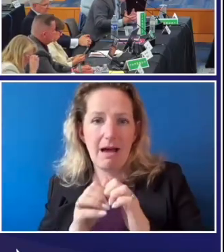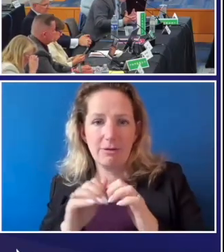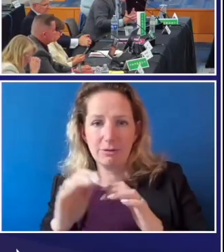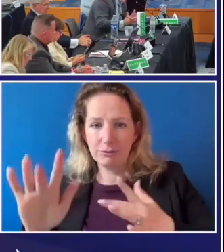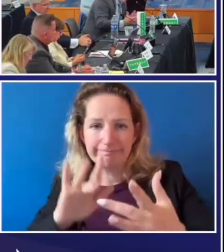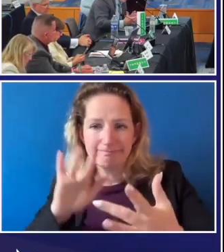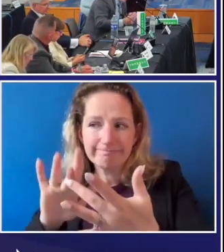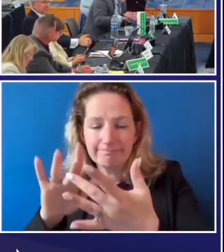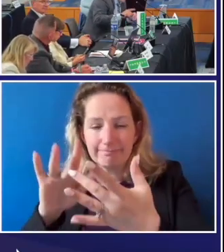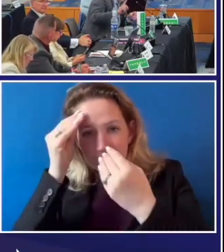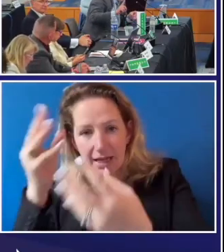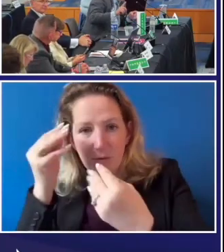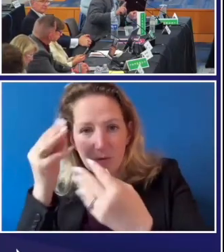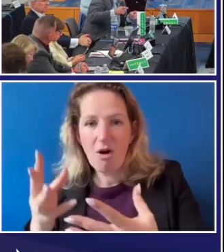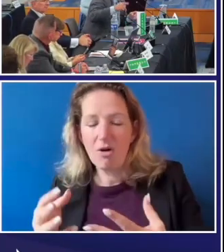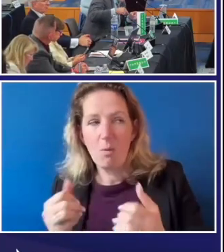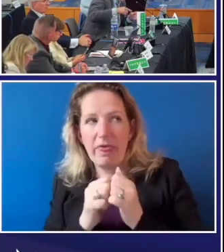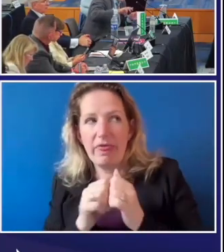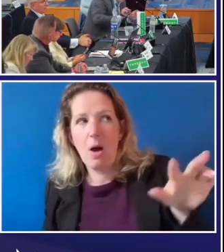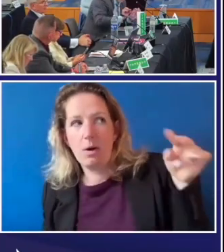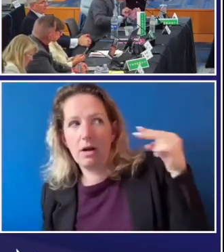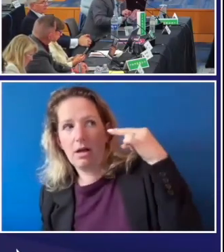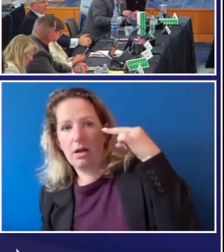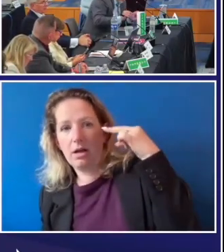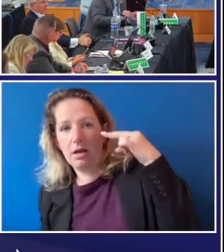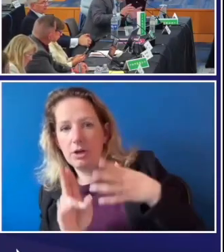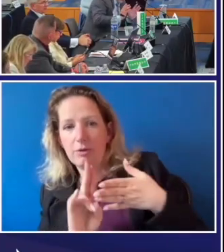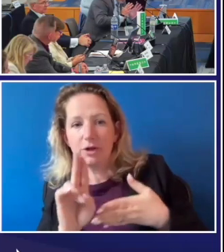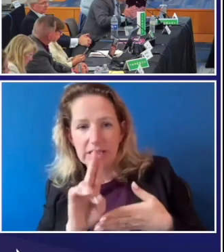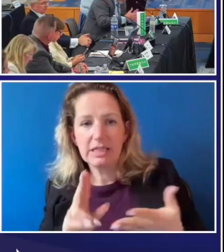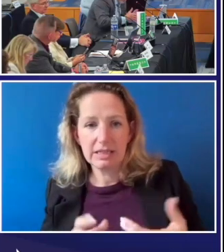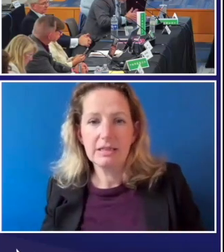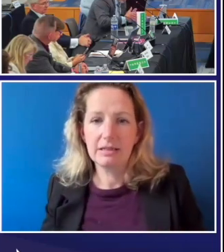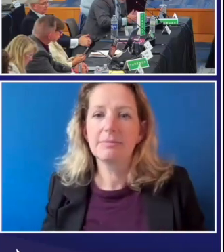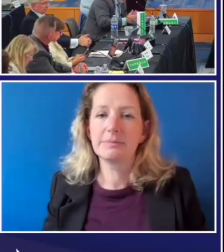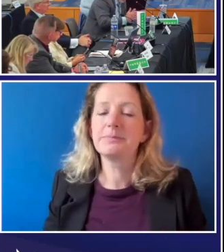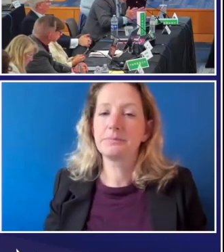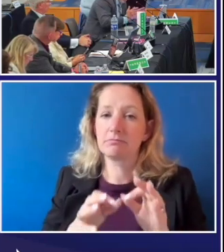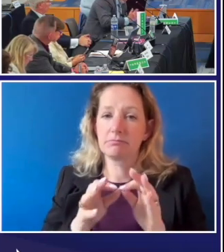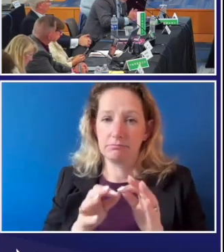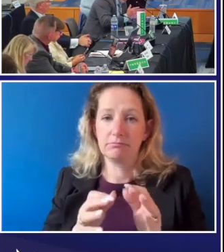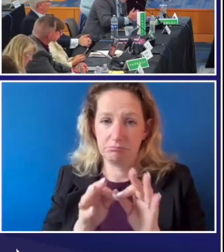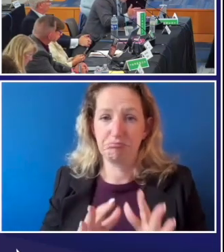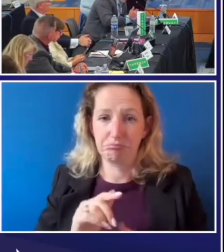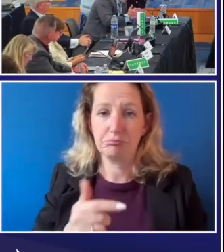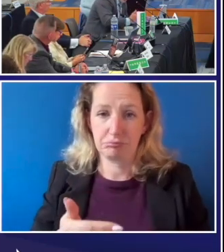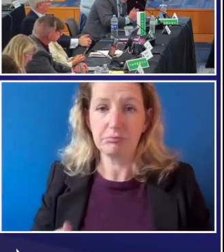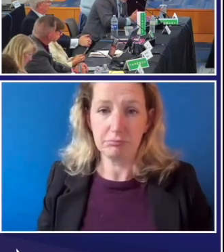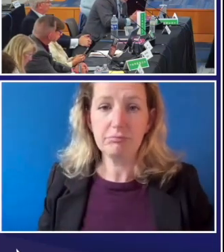information that agents have. And I would add just so you put this procedure that the Asians have to have a clear procedure